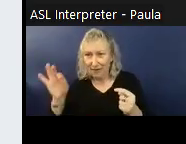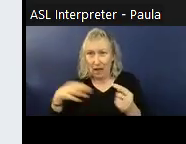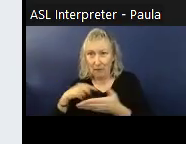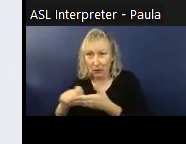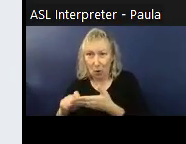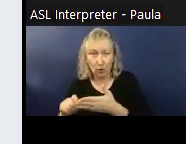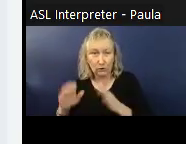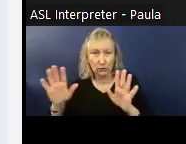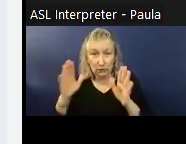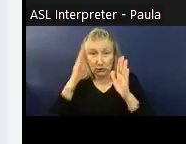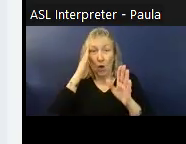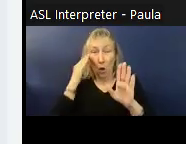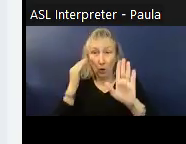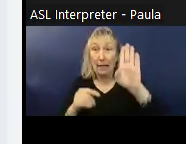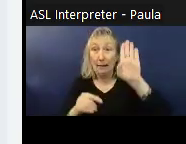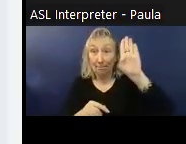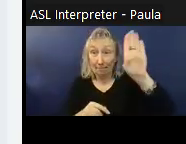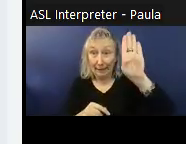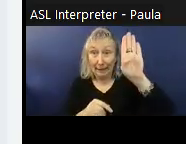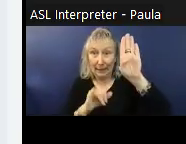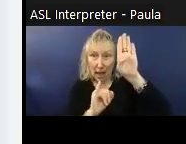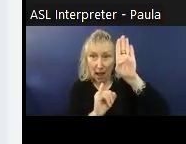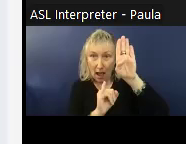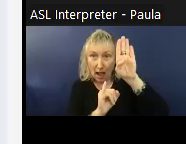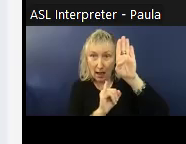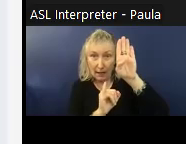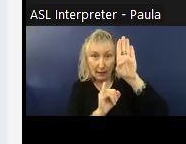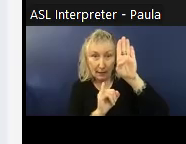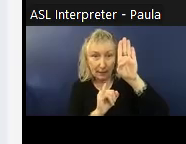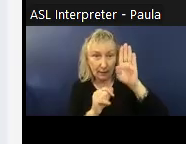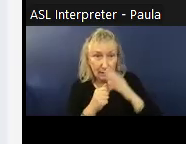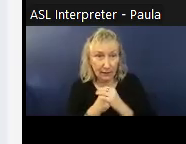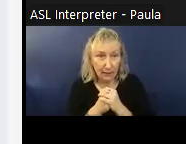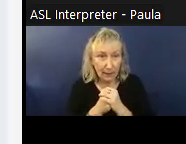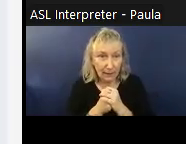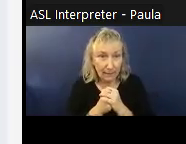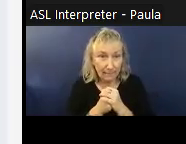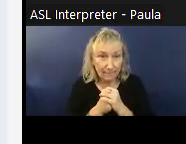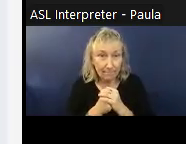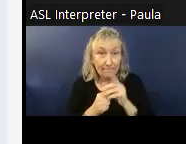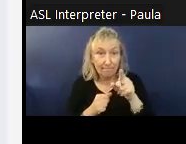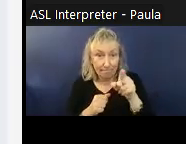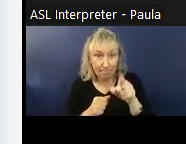So under sub big B little I they're using, you know, so it's saying that, you know,